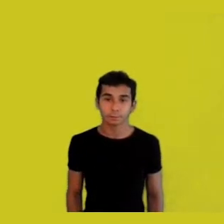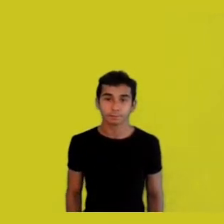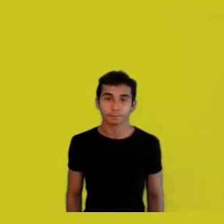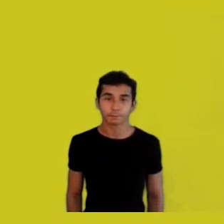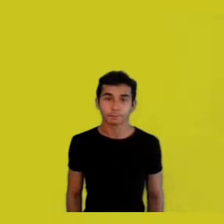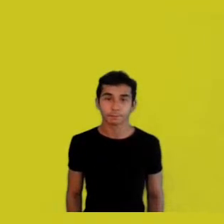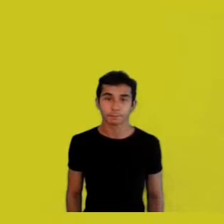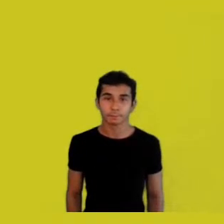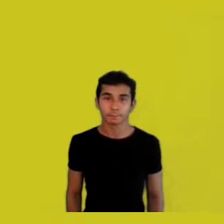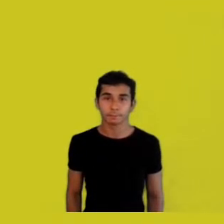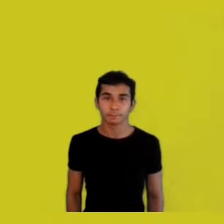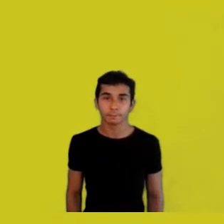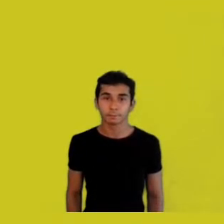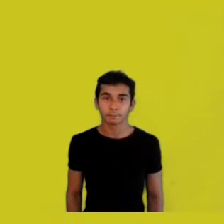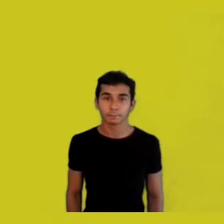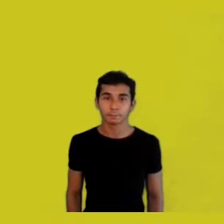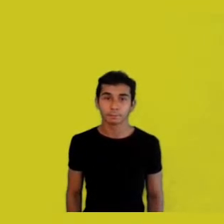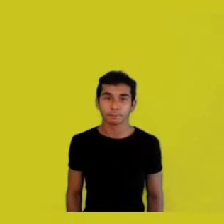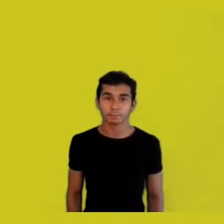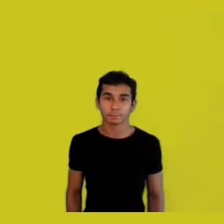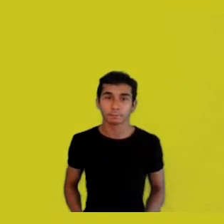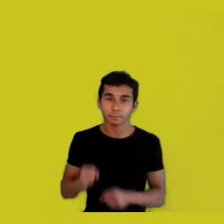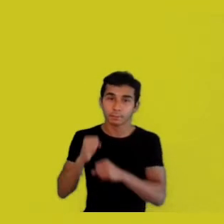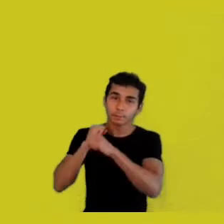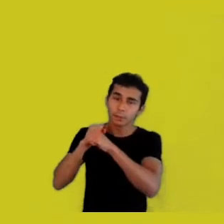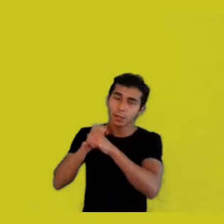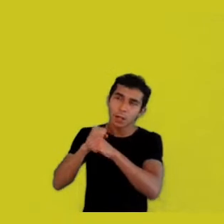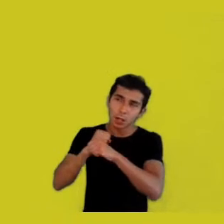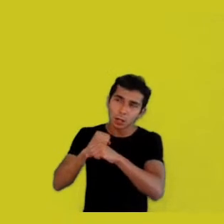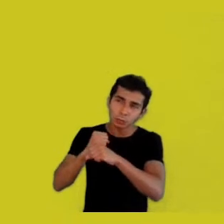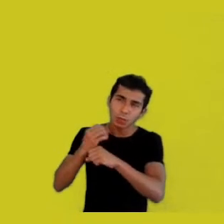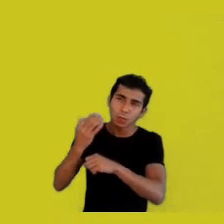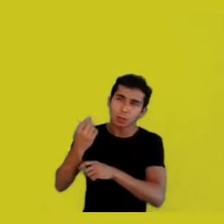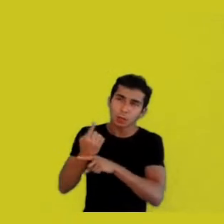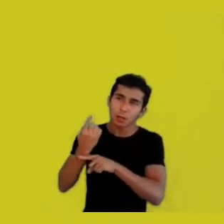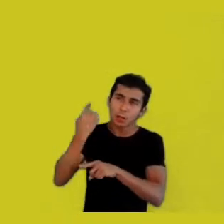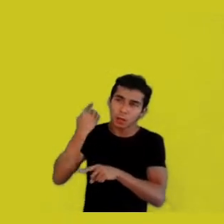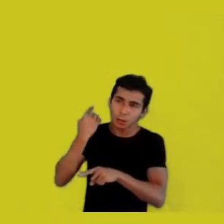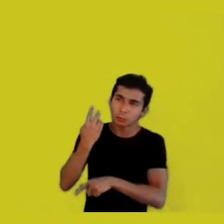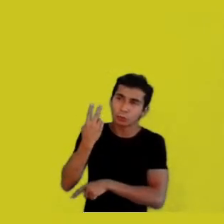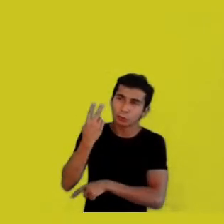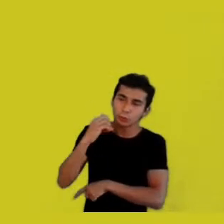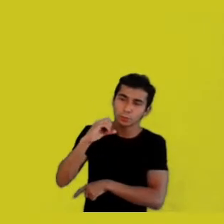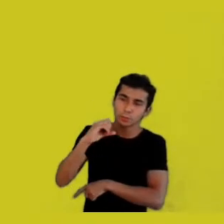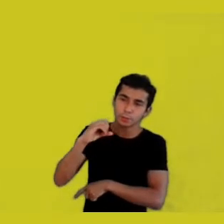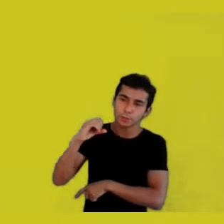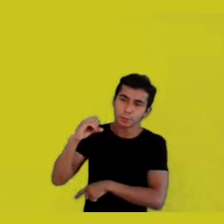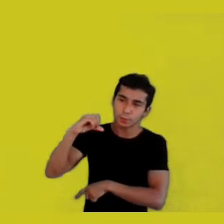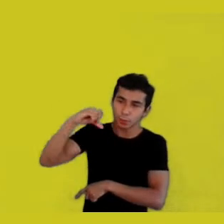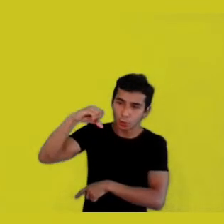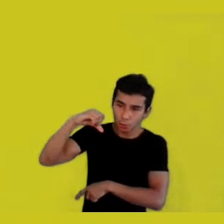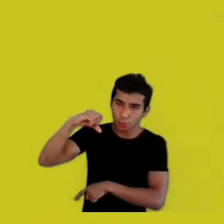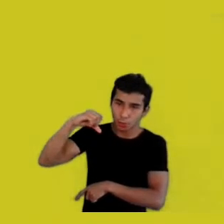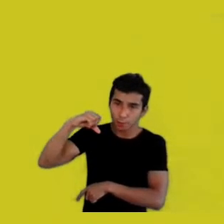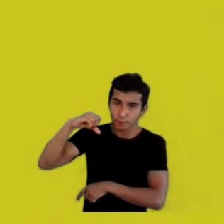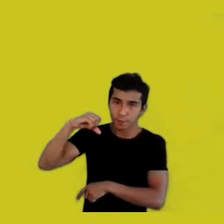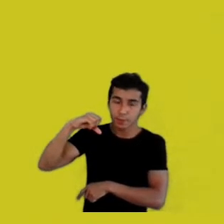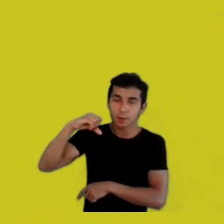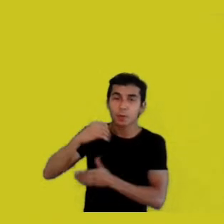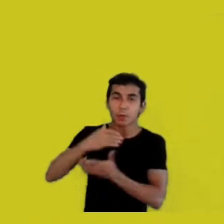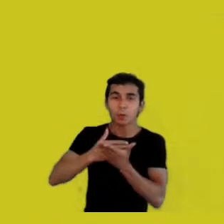For a few years since 2009, when we began the “Recusa” process at Balagan